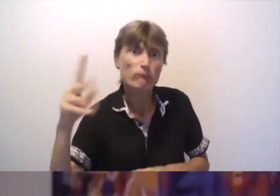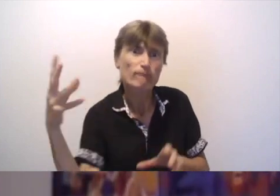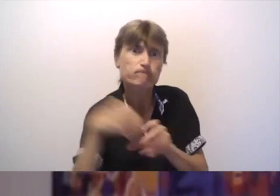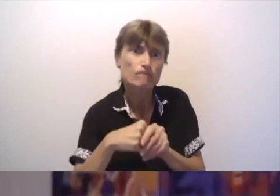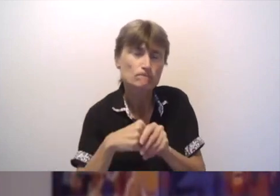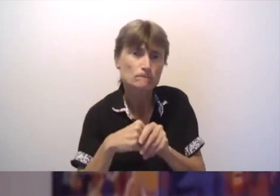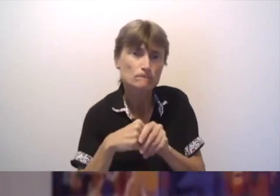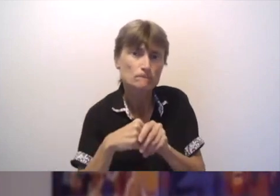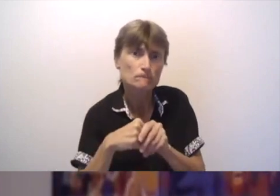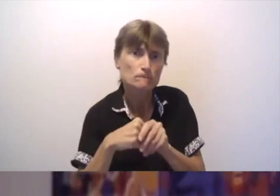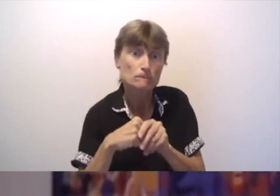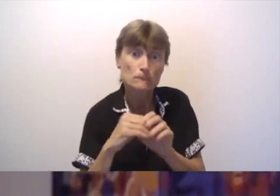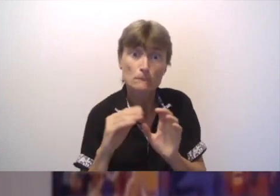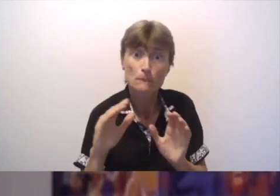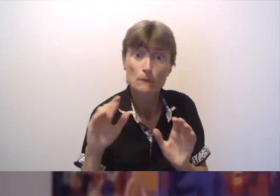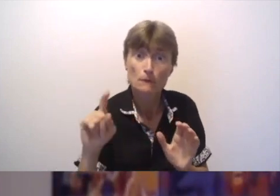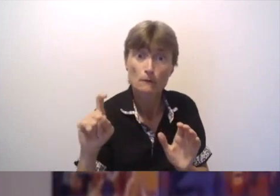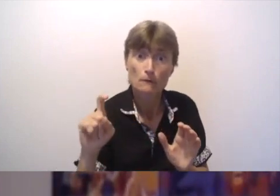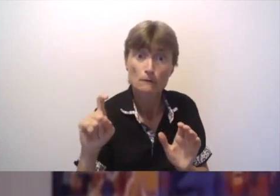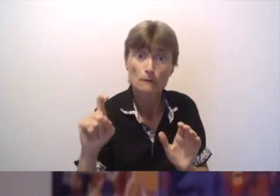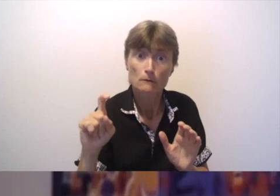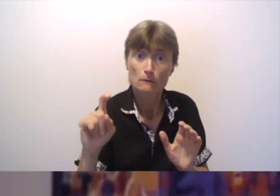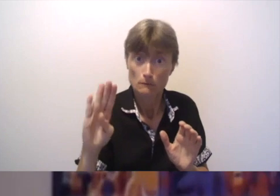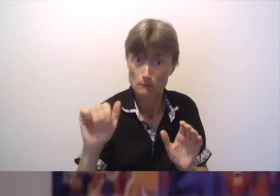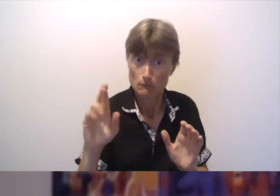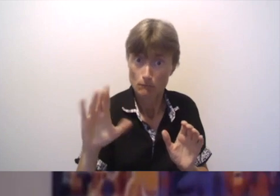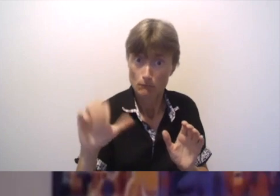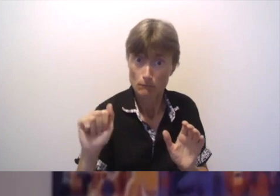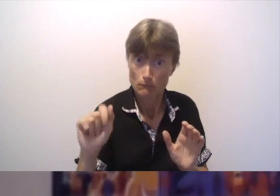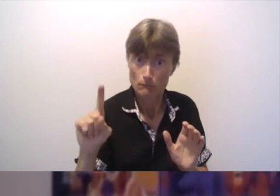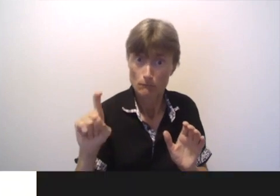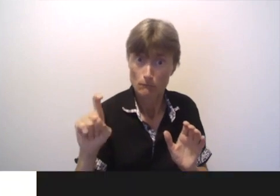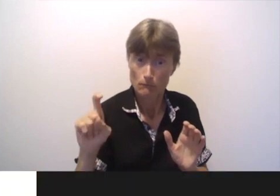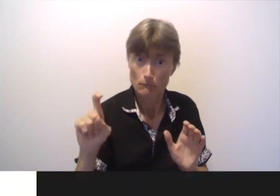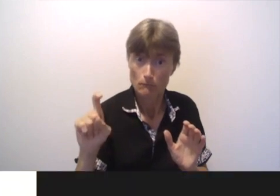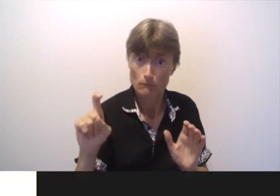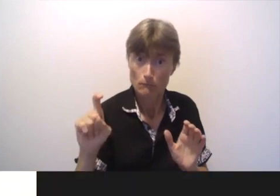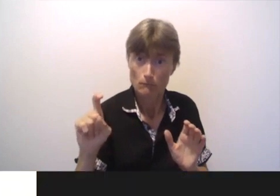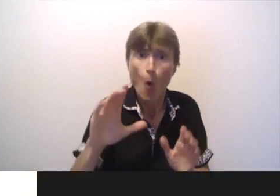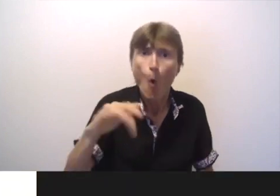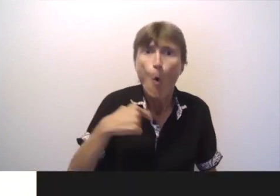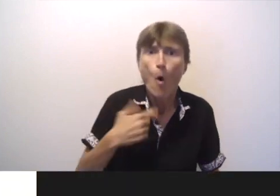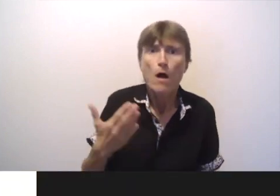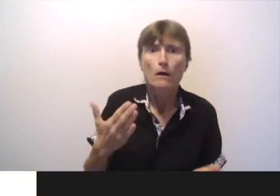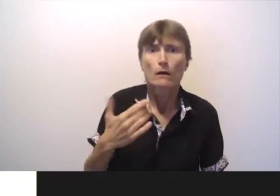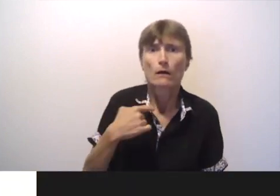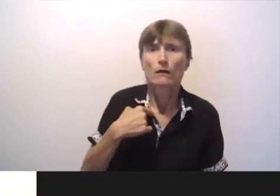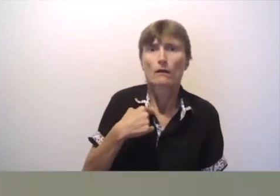perhaps we don't have barbara anymore no i'm here there you go yeah let me just do my video too i'm on video too no